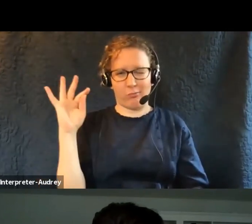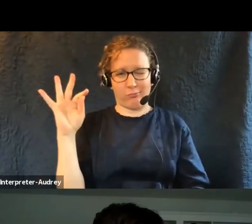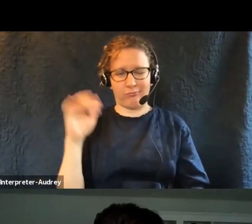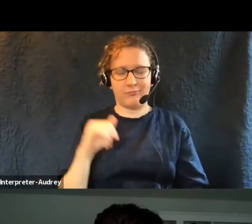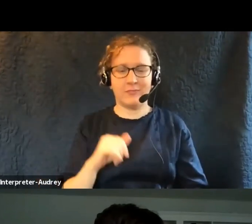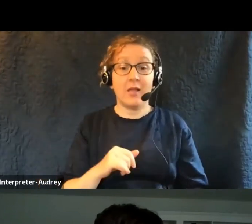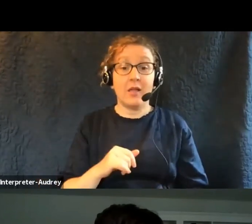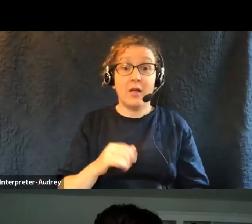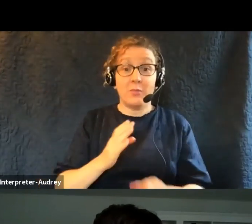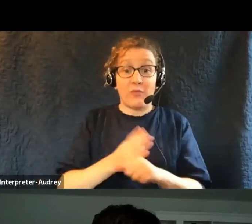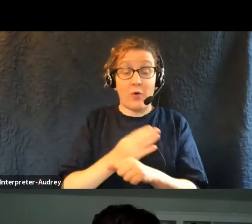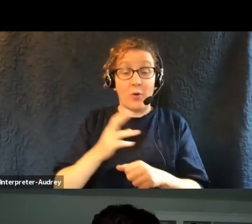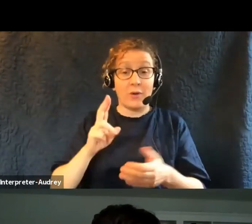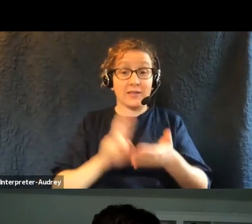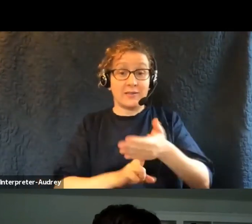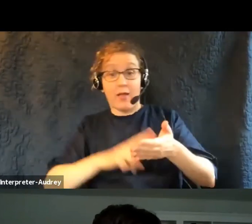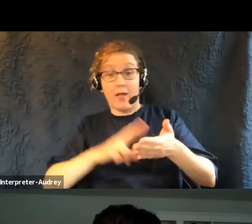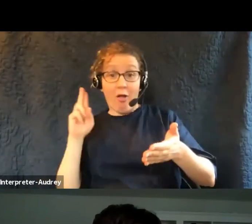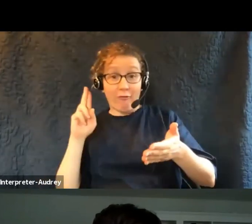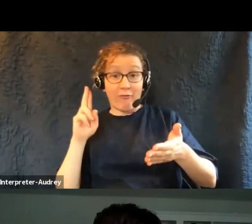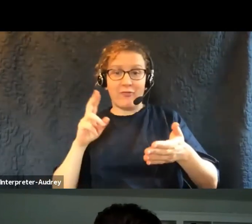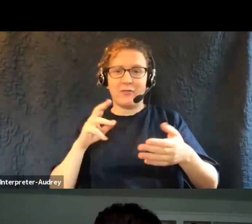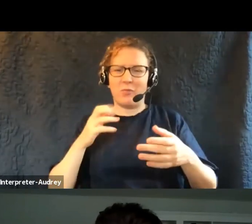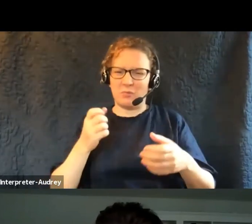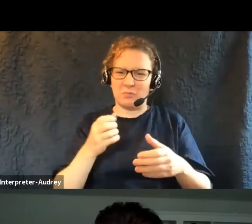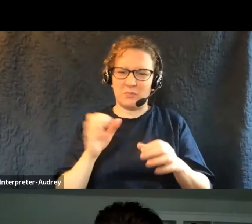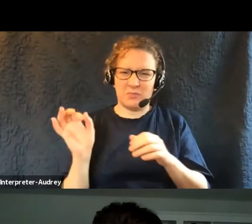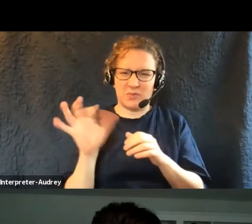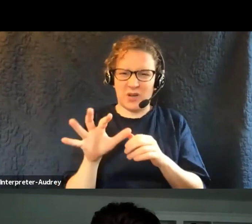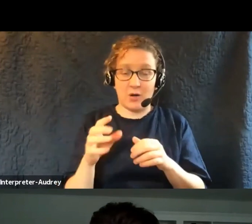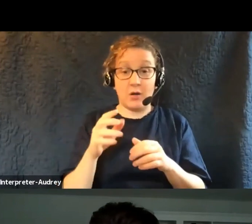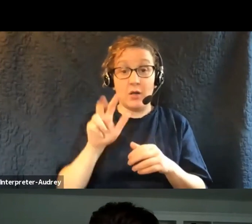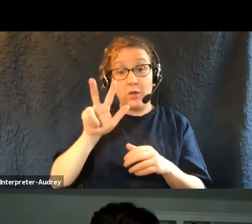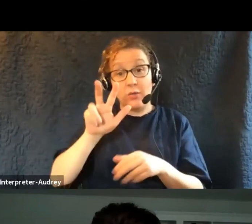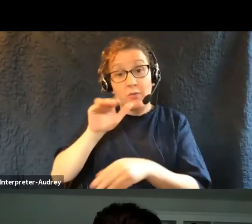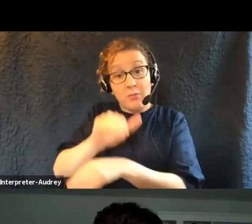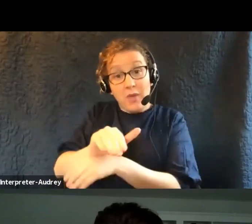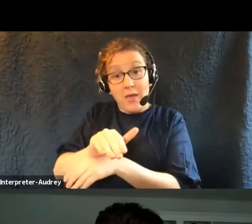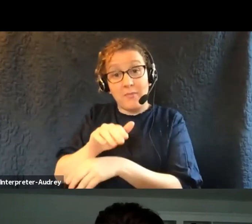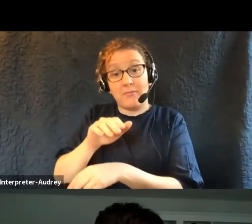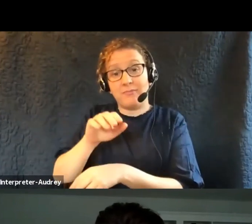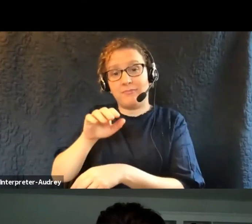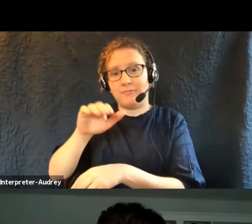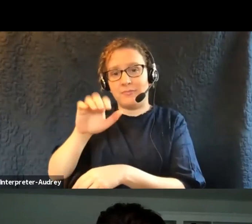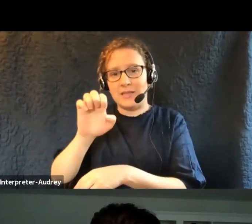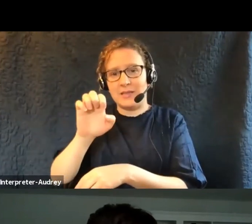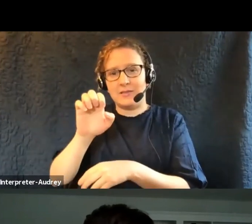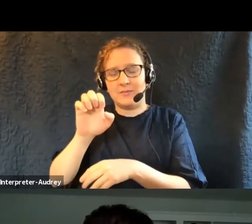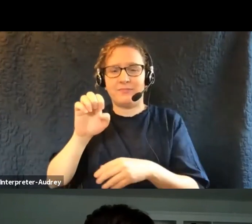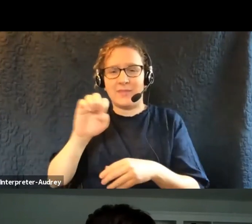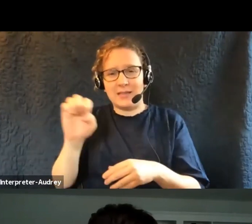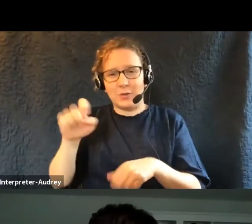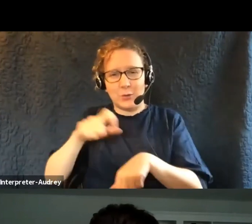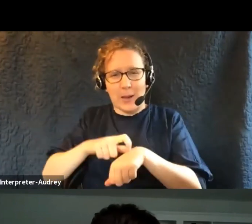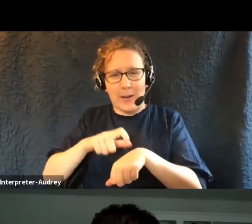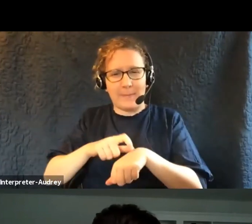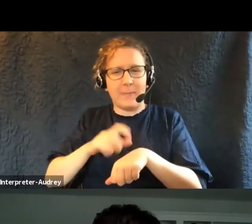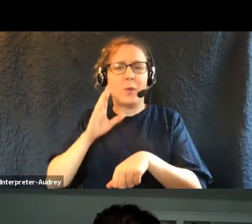we sign off that at 3:00 p.m. Eastern time, we have a movie showing and we hope that you